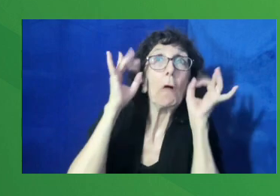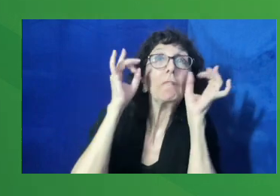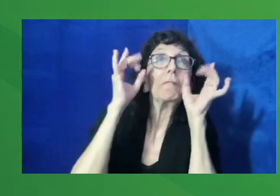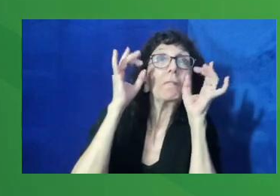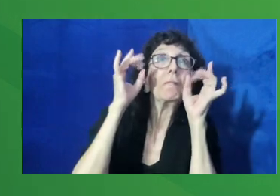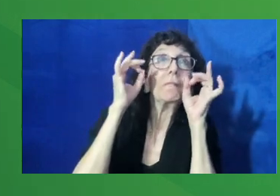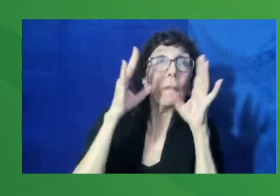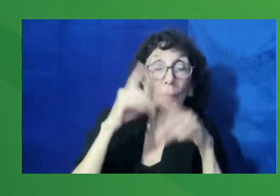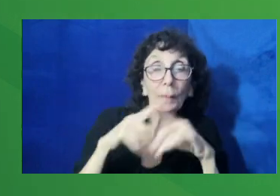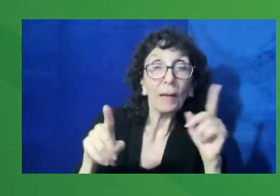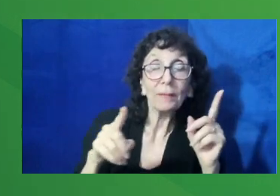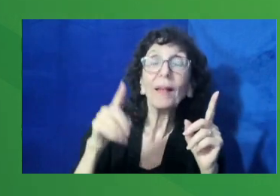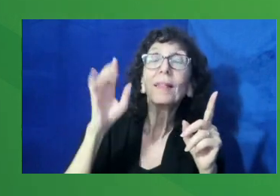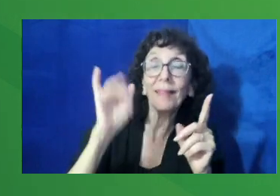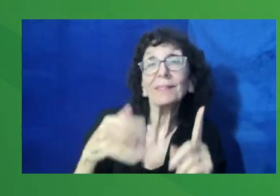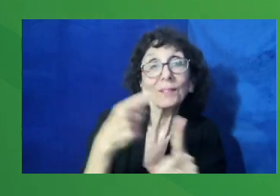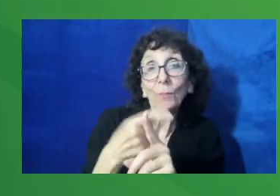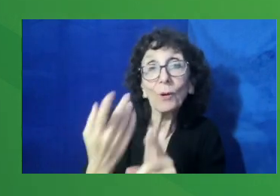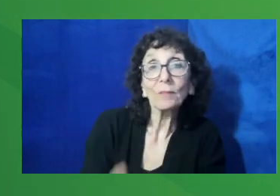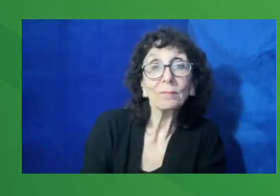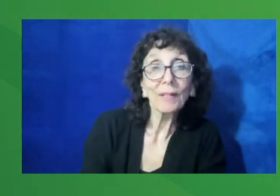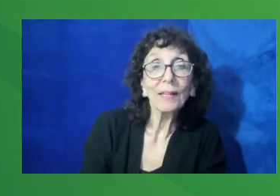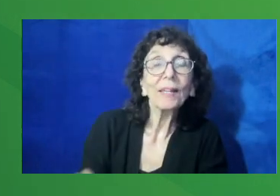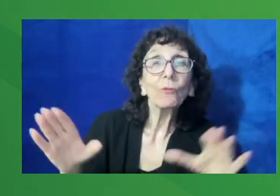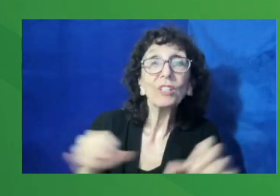but really that's what it comes down to. If we don't do something now and do it in